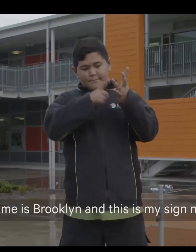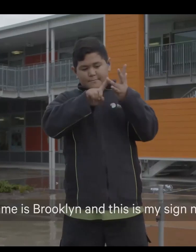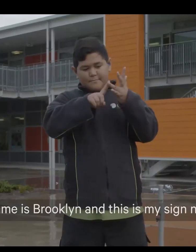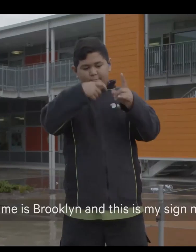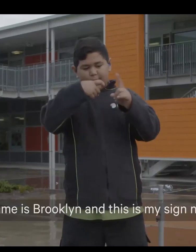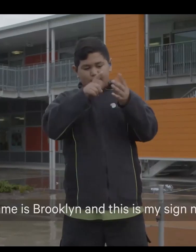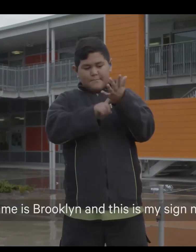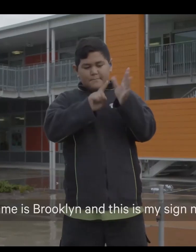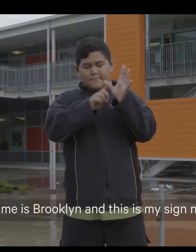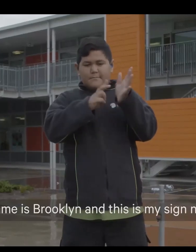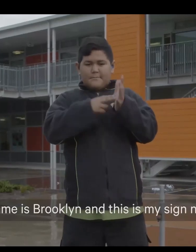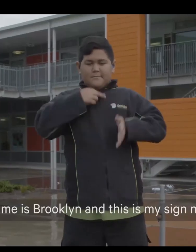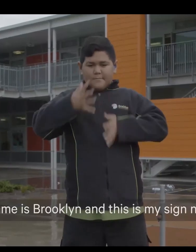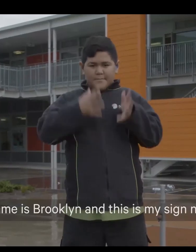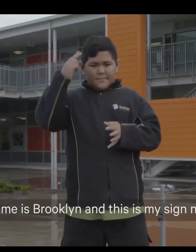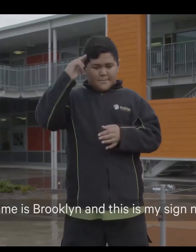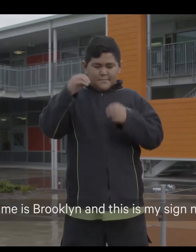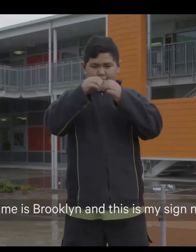My name is Brooklyn and this is my sign name.